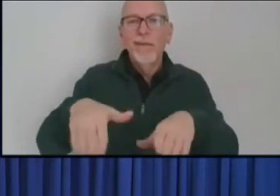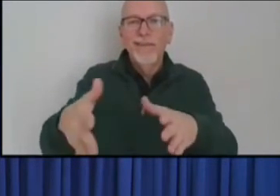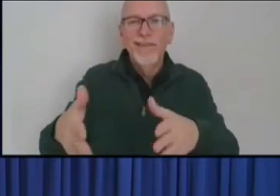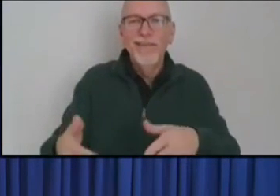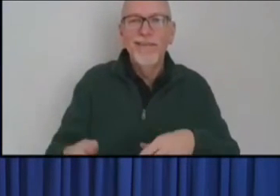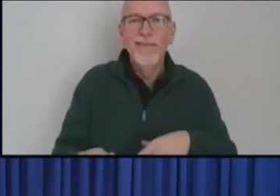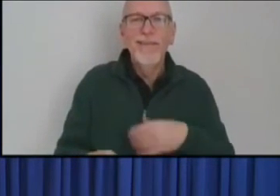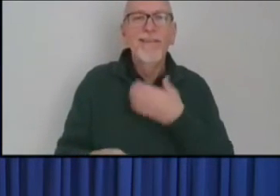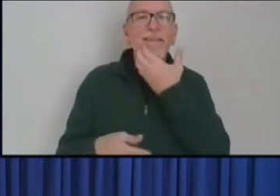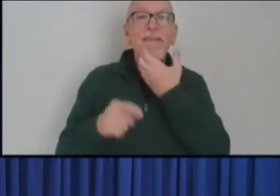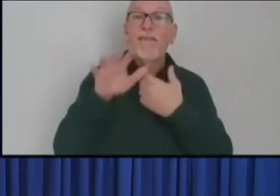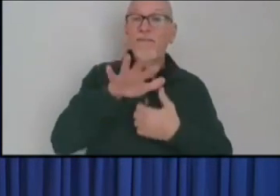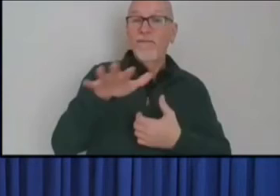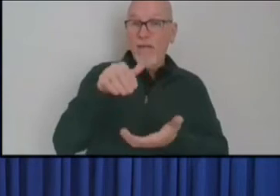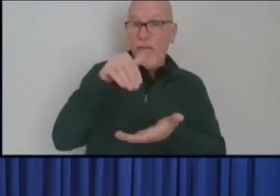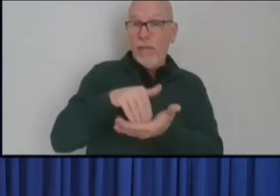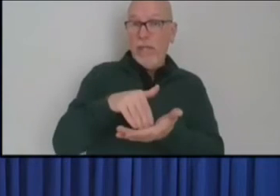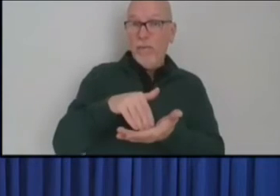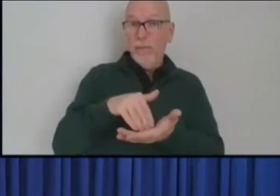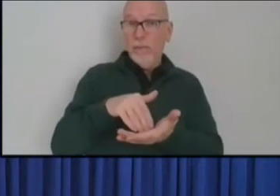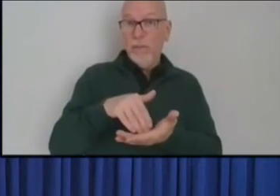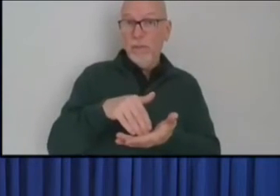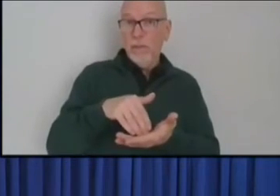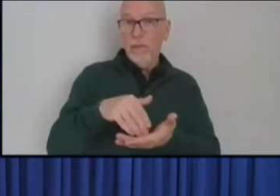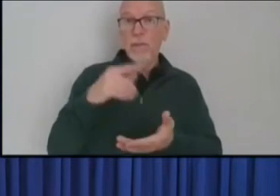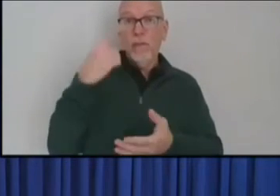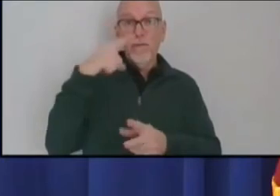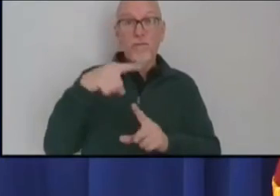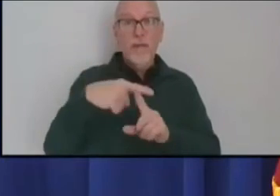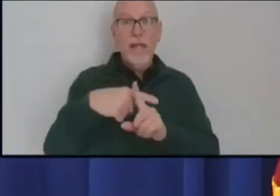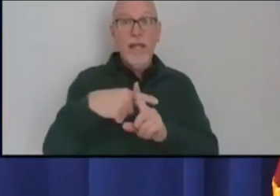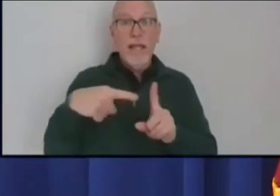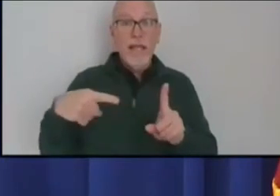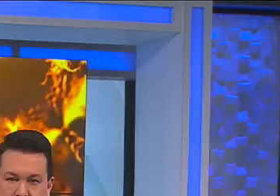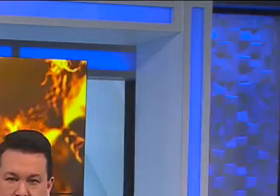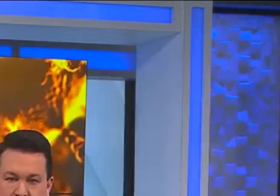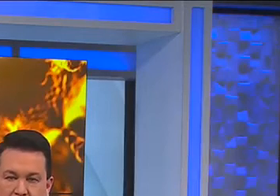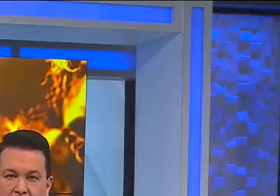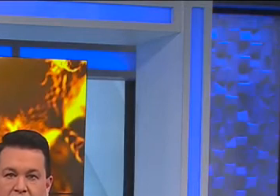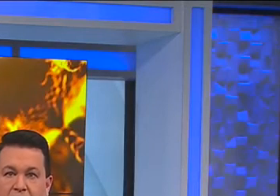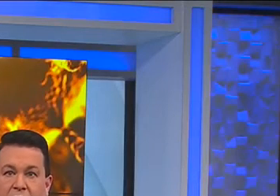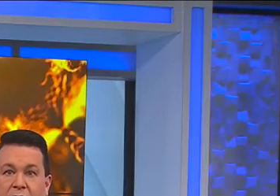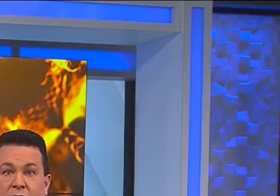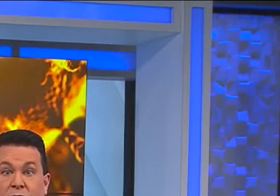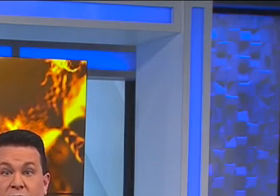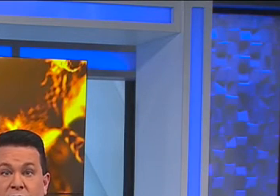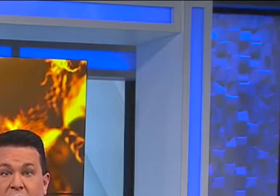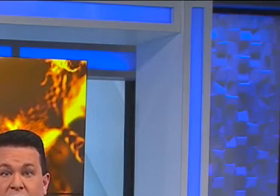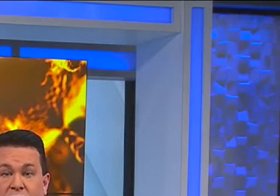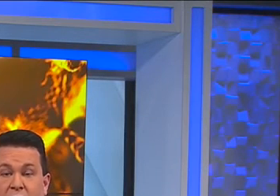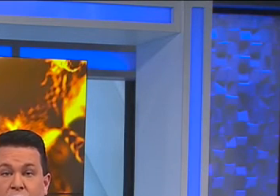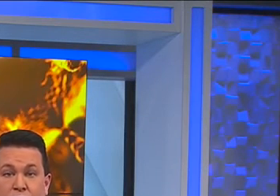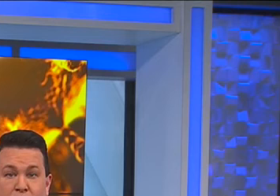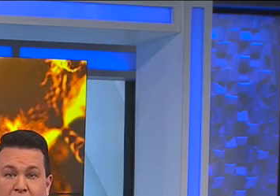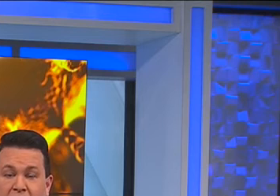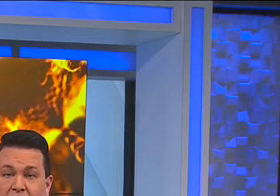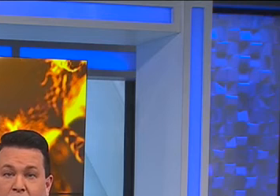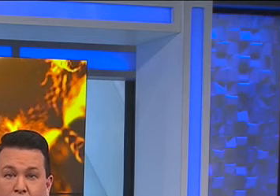for half of what you need." BRANDON-- THE GOVERNOR -- DID SAY-- THE STATE -- SHOULD BE GETTING -- MORE DOSES -- EVERY